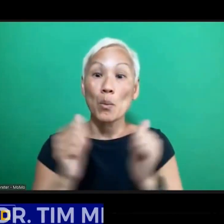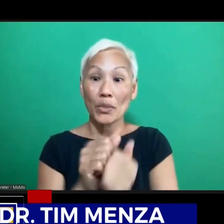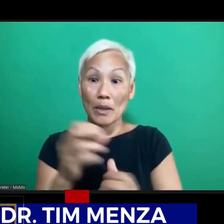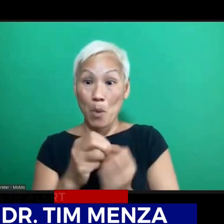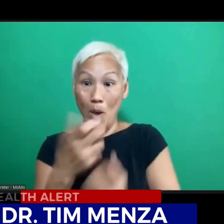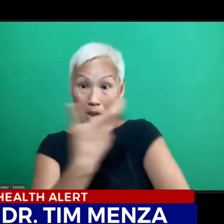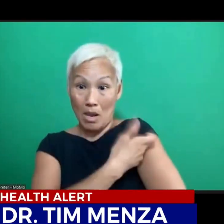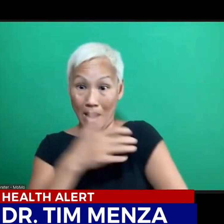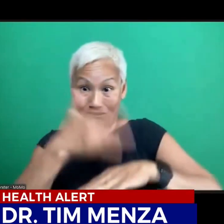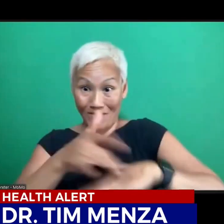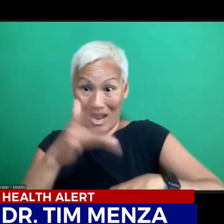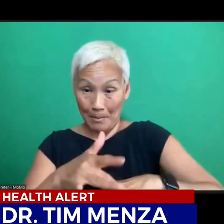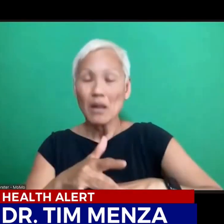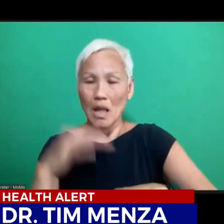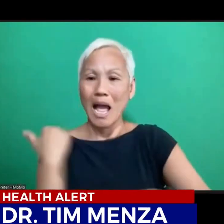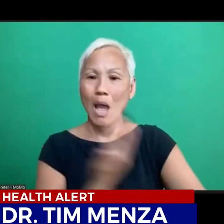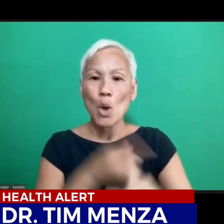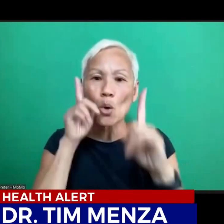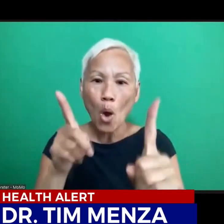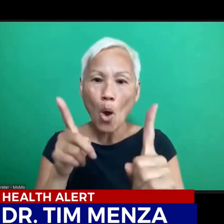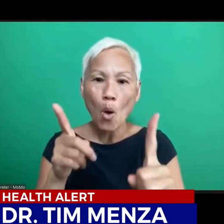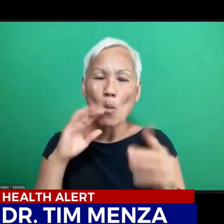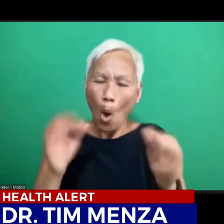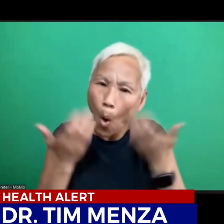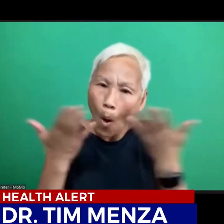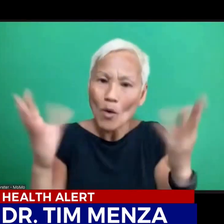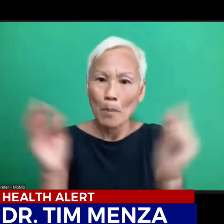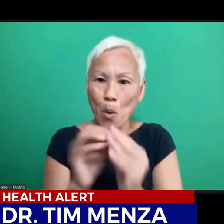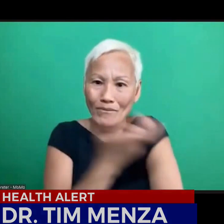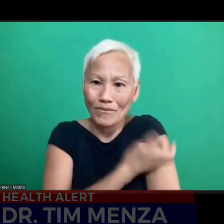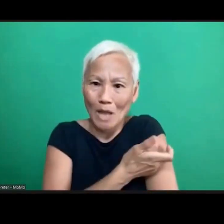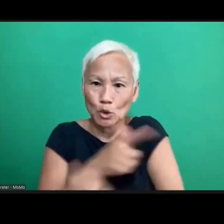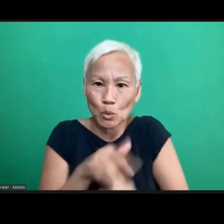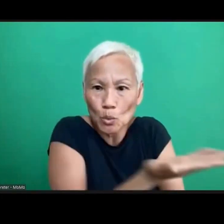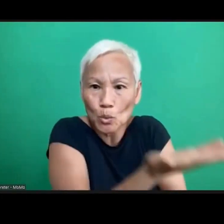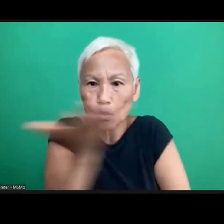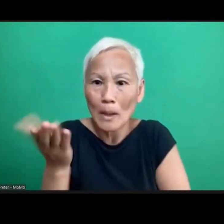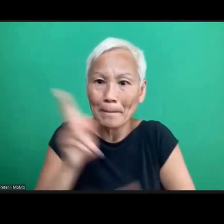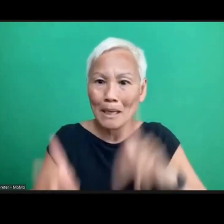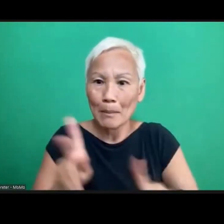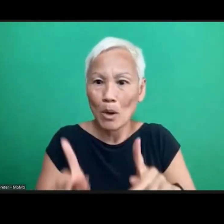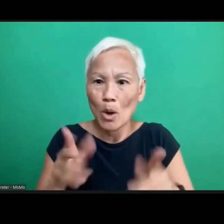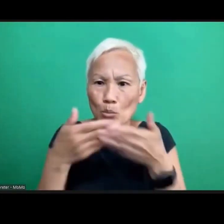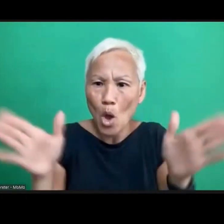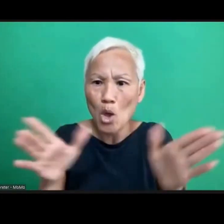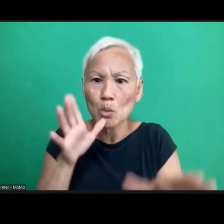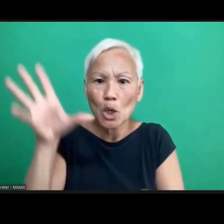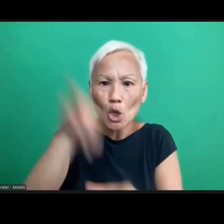WHEN MORE VACCINE BECOMES AVAILABLE, OUR GOAL IS TO OFFER VACCINATIONS TO PEOPLE AT INCREASED RISK OF EXPOSURE TO EGYPT AND PXP WHICH BROADLY